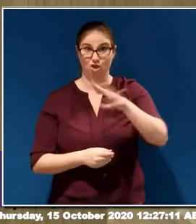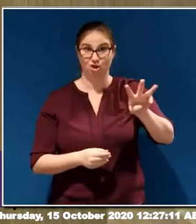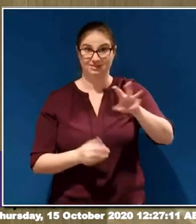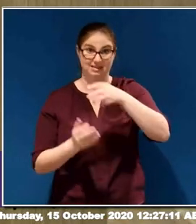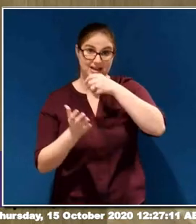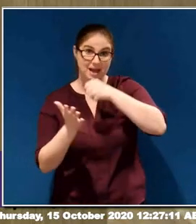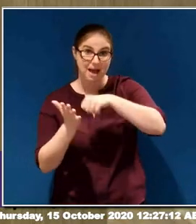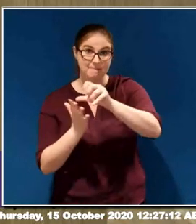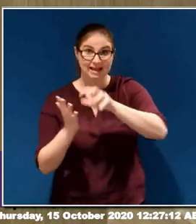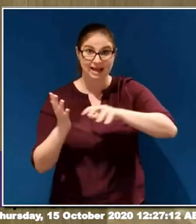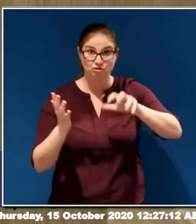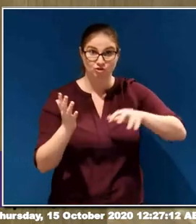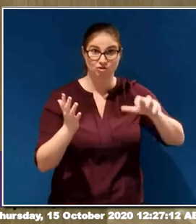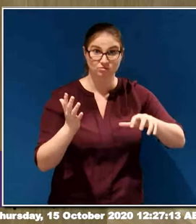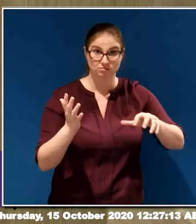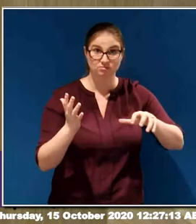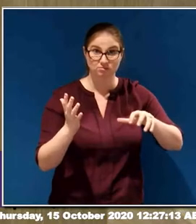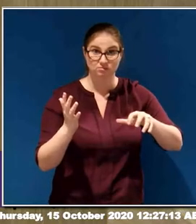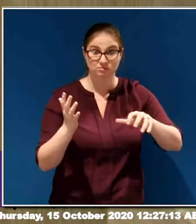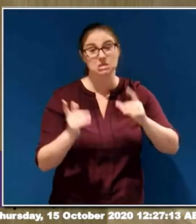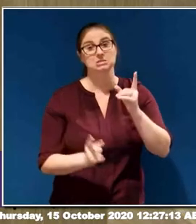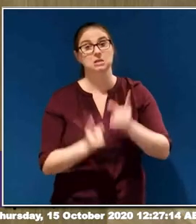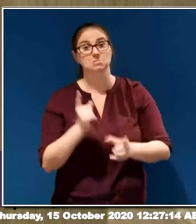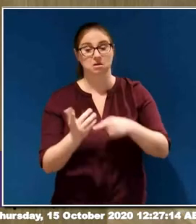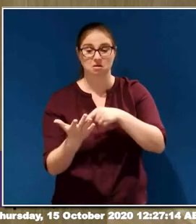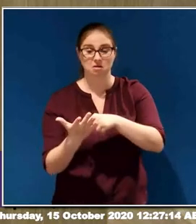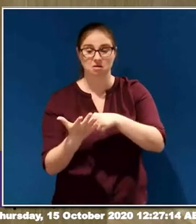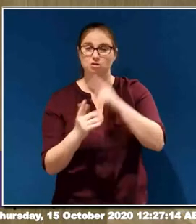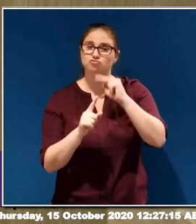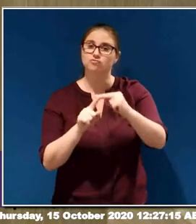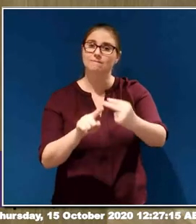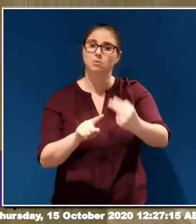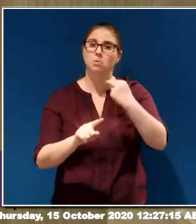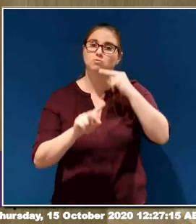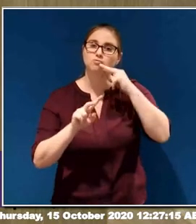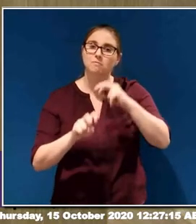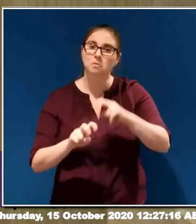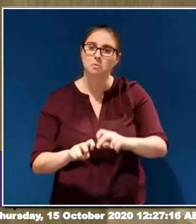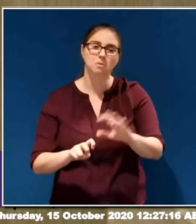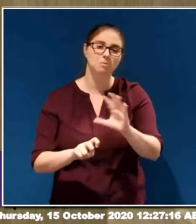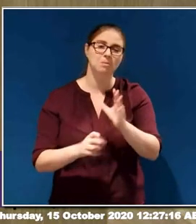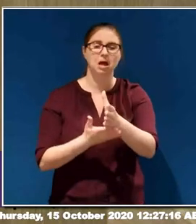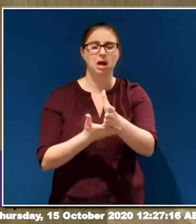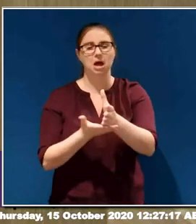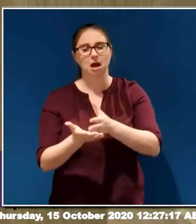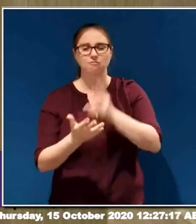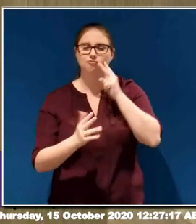and it may be half a dozen of those are reviews. So I think I can probably stop you there.